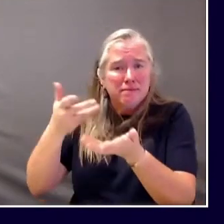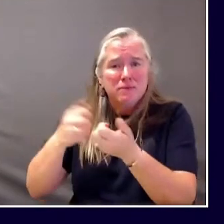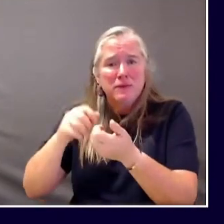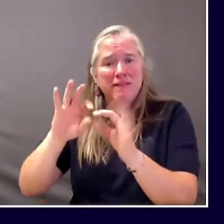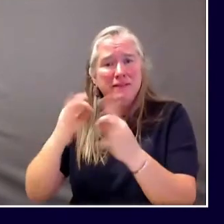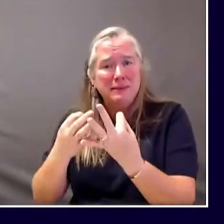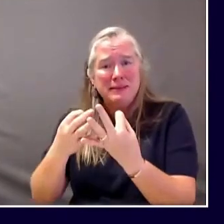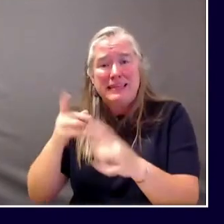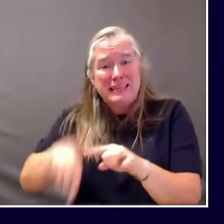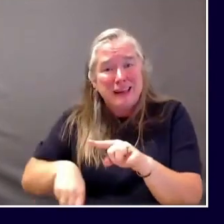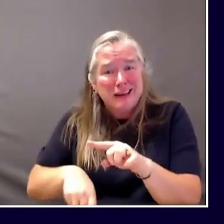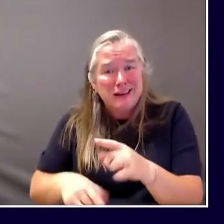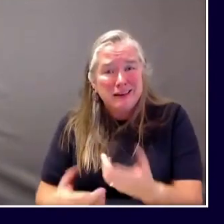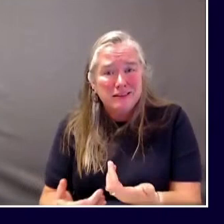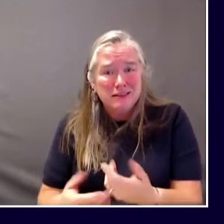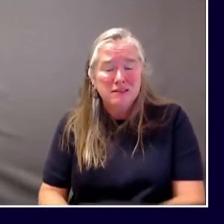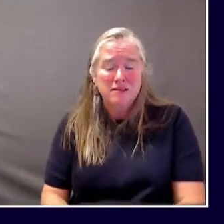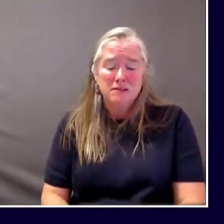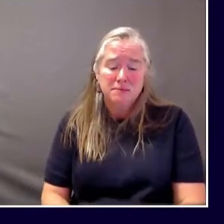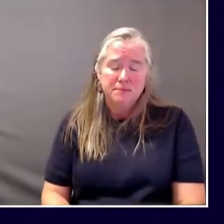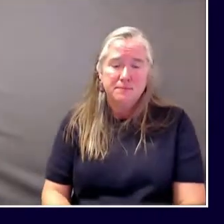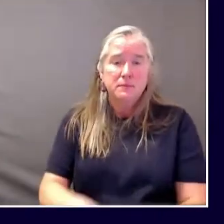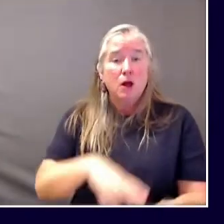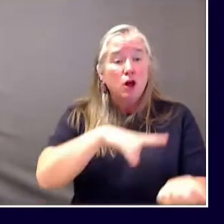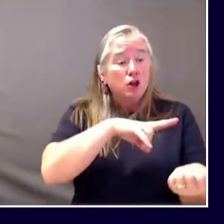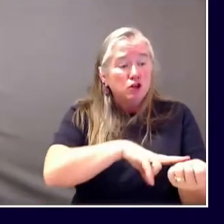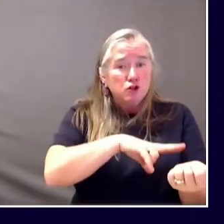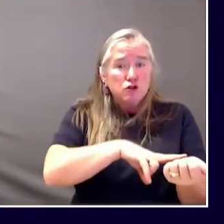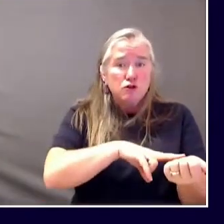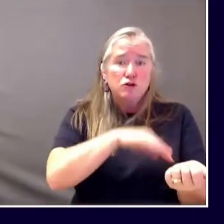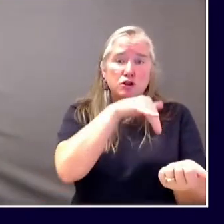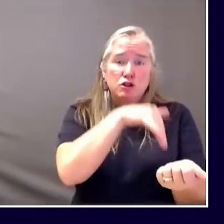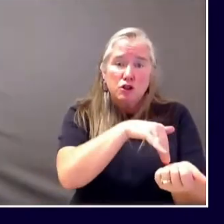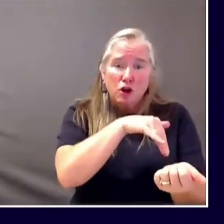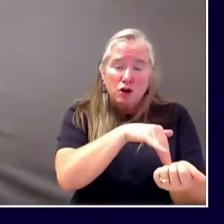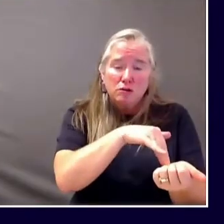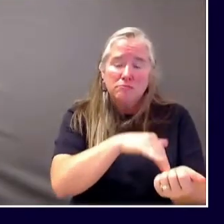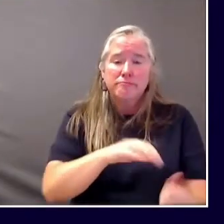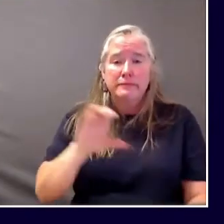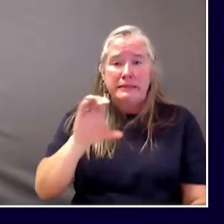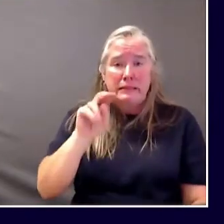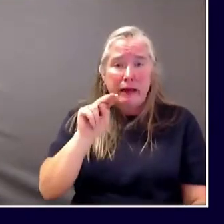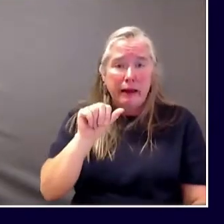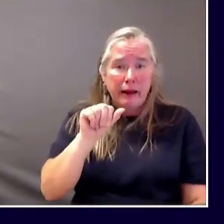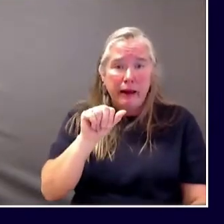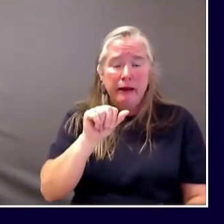think about the nurse CNN the